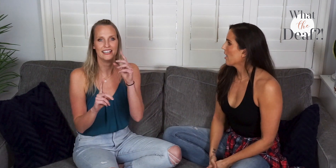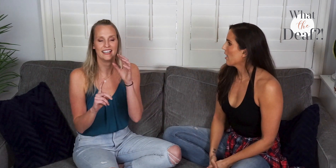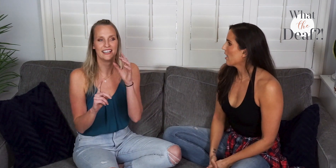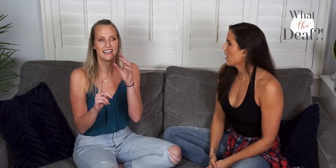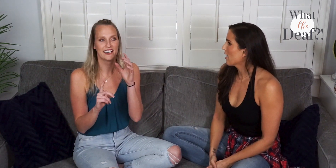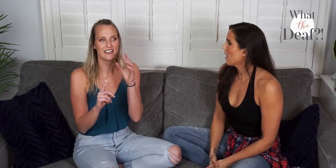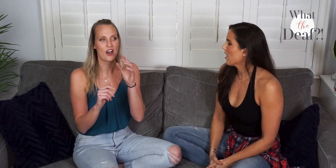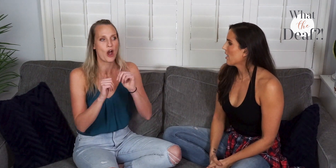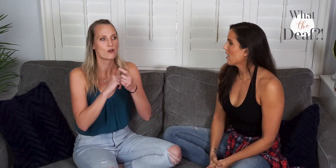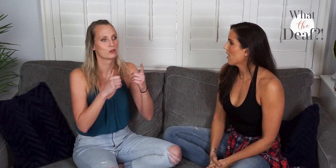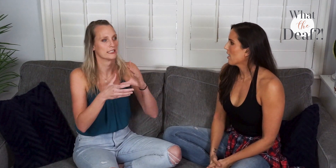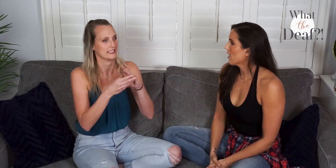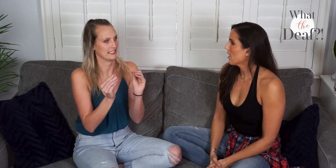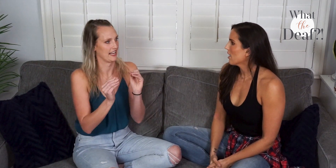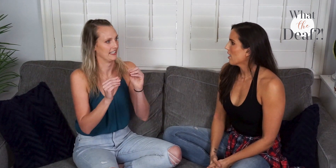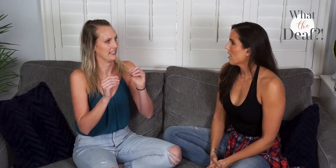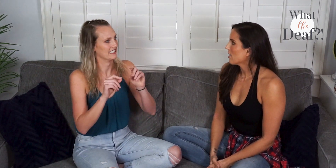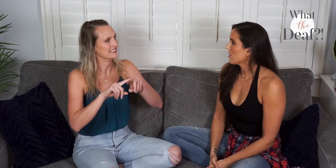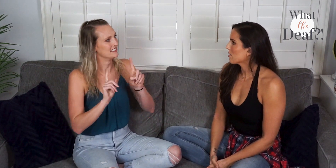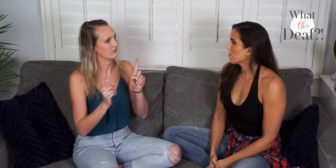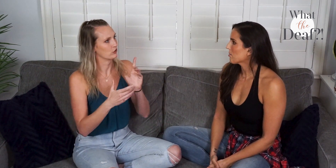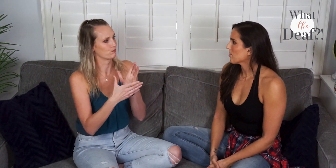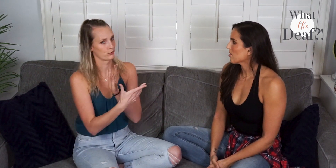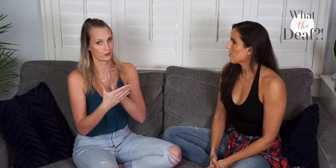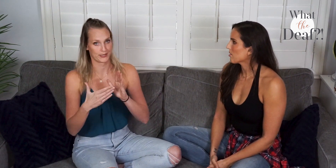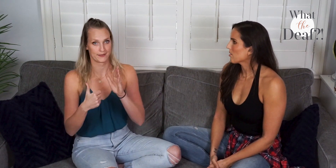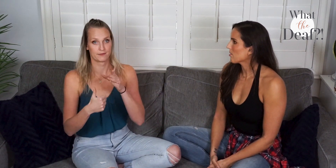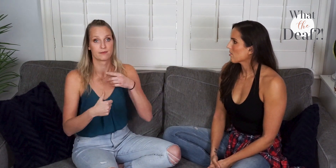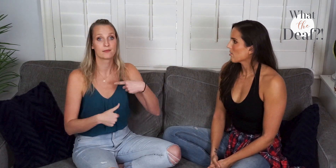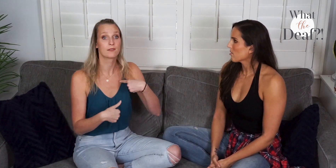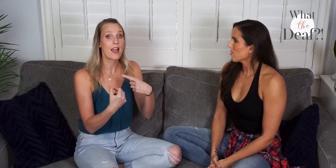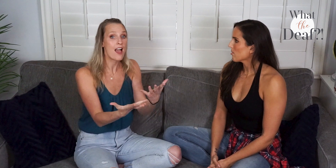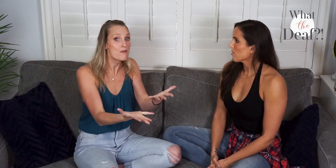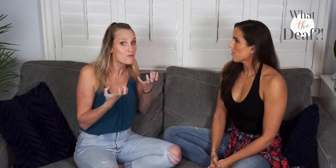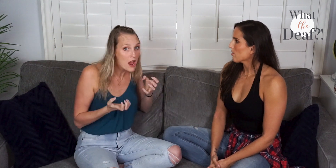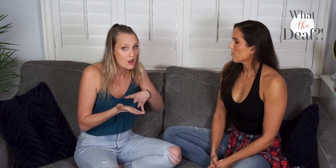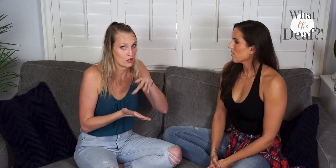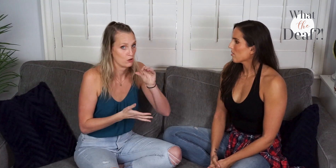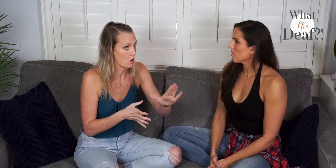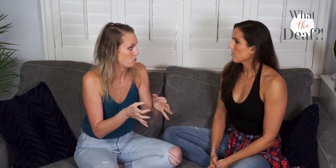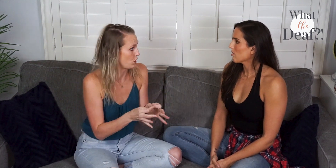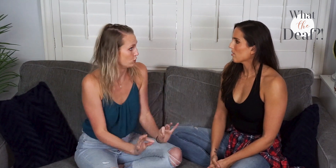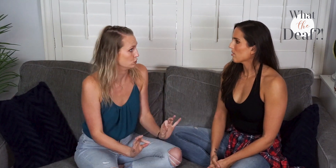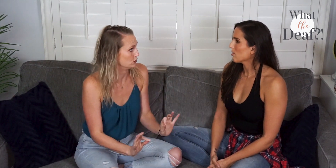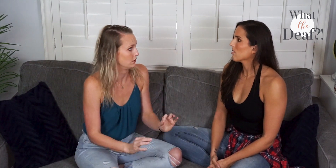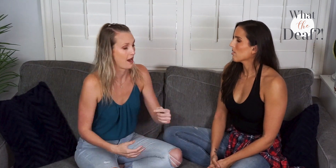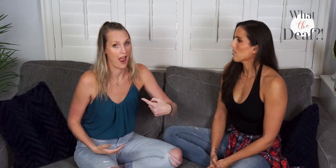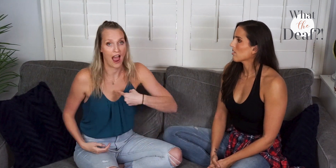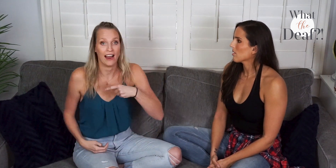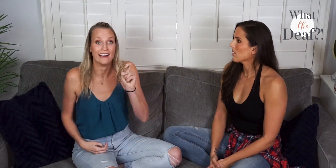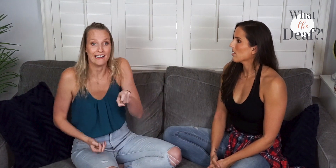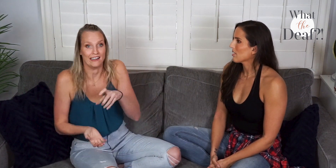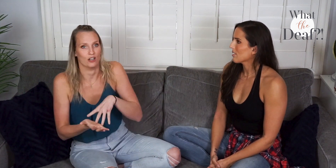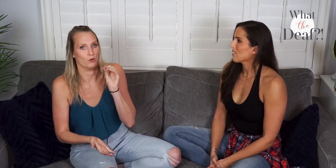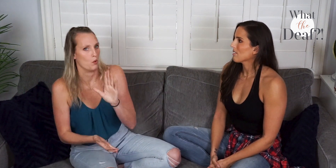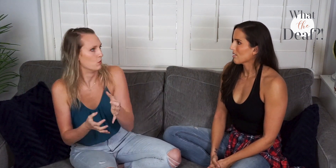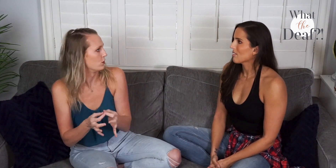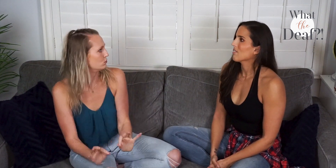And I think how you said the difference between, "I want to learn your language" and "I need